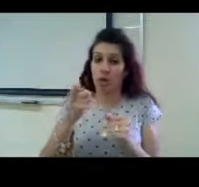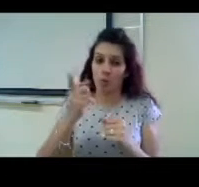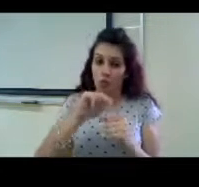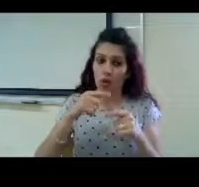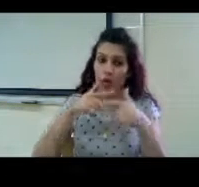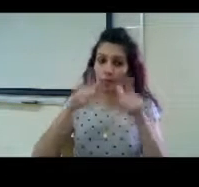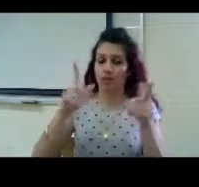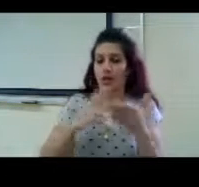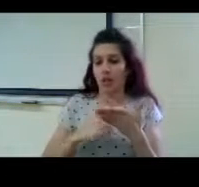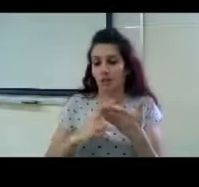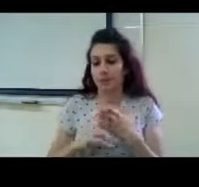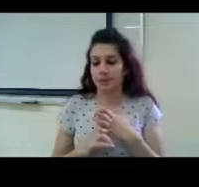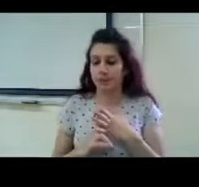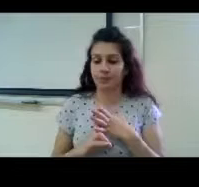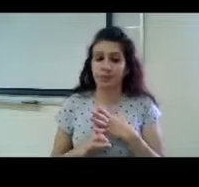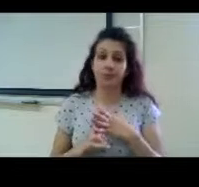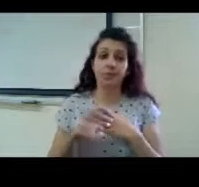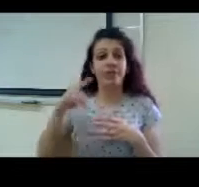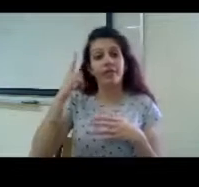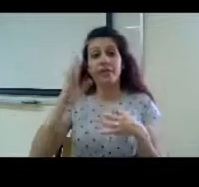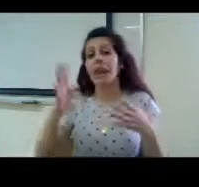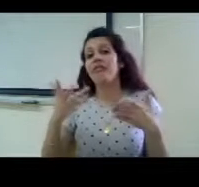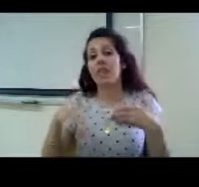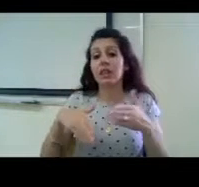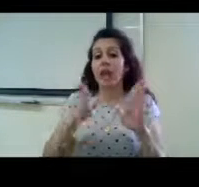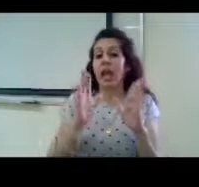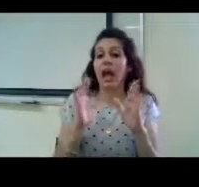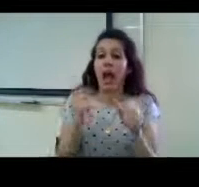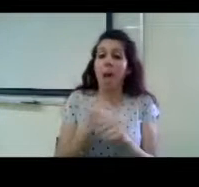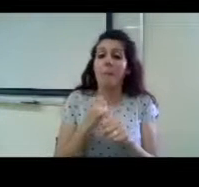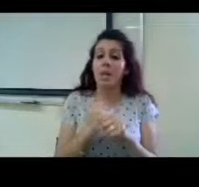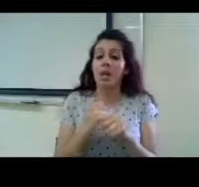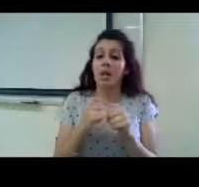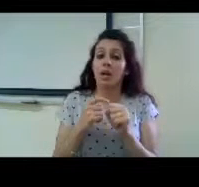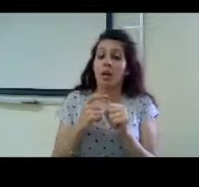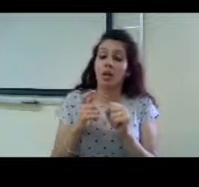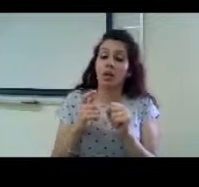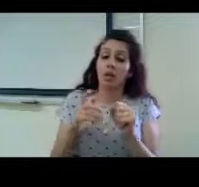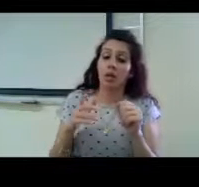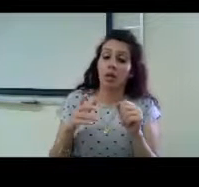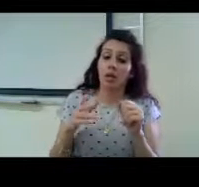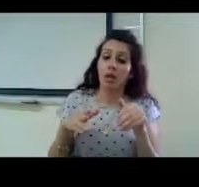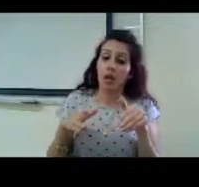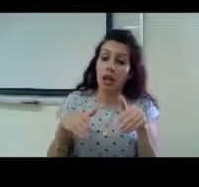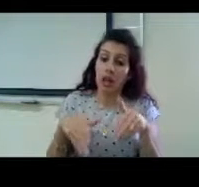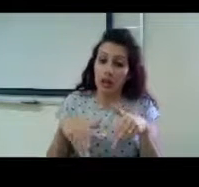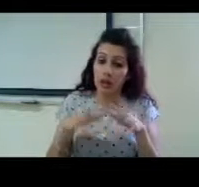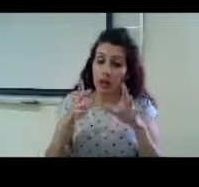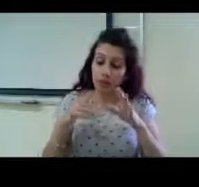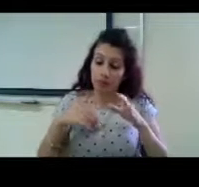if you want to know some Sikhs very good resources you can go to the